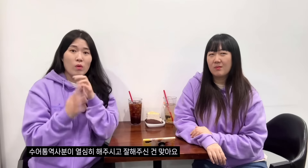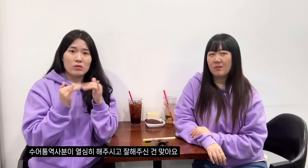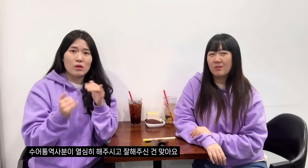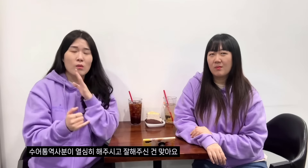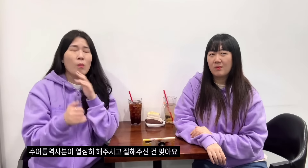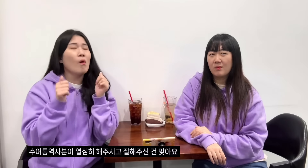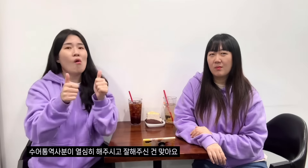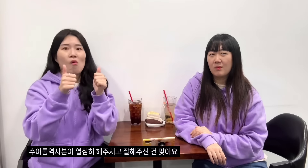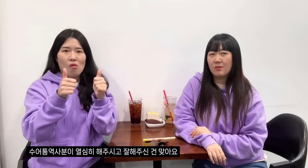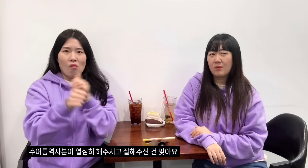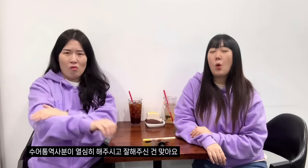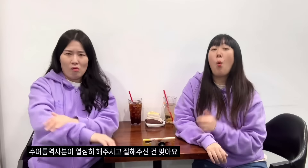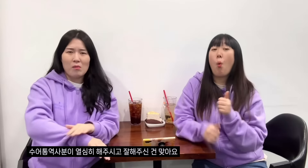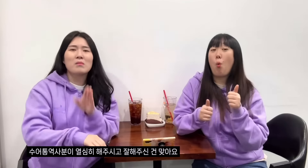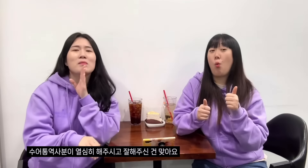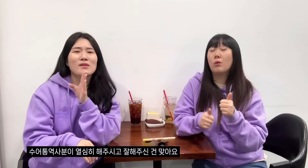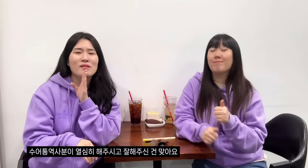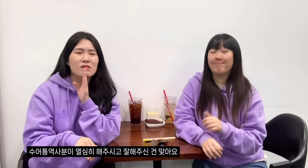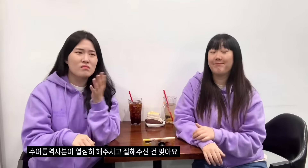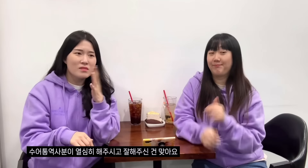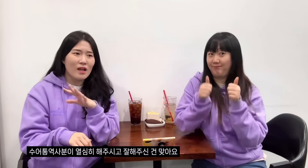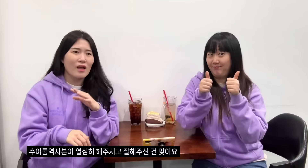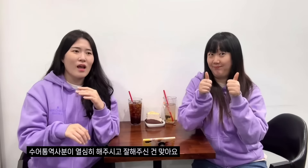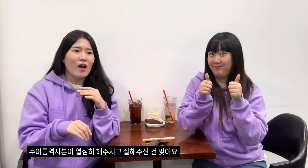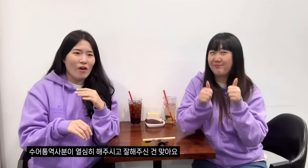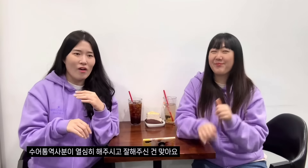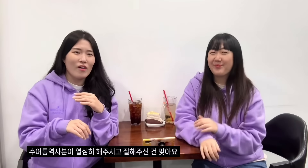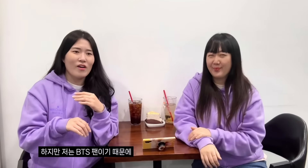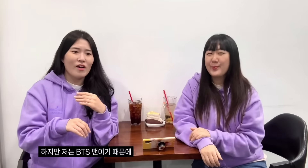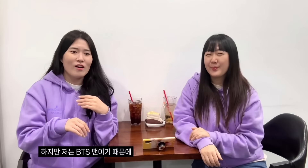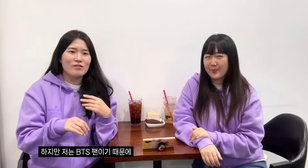It is true that the sign language interpreter worked hard and did a good job.